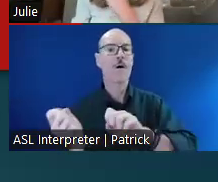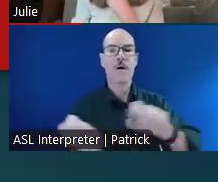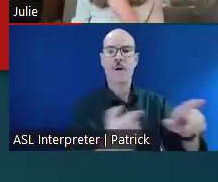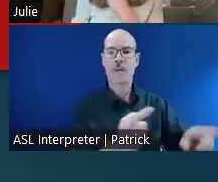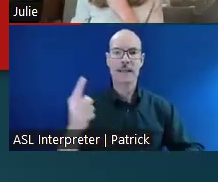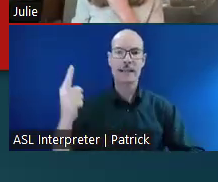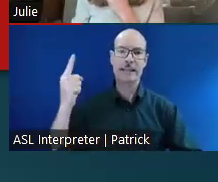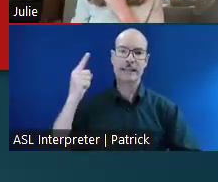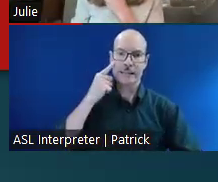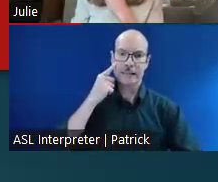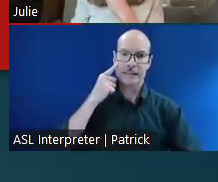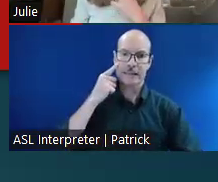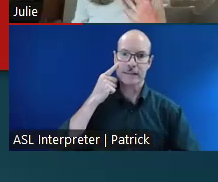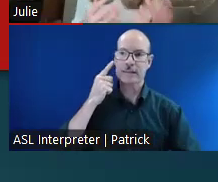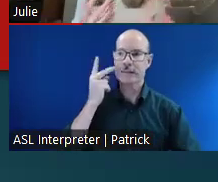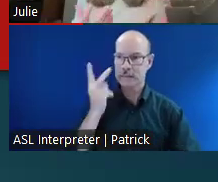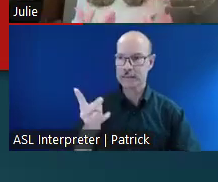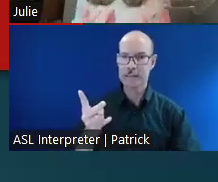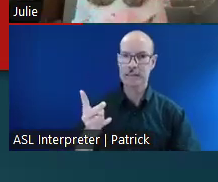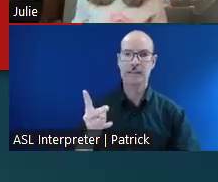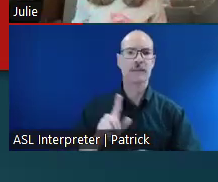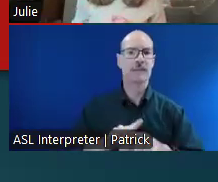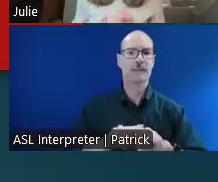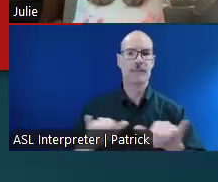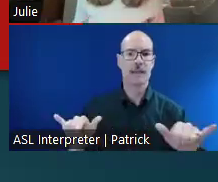So hopefully there's less room for disagreement.